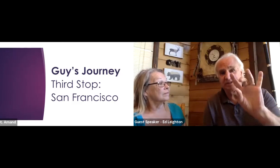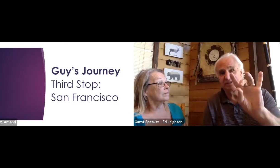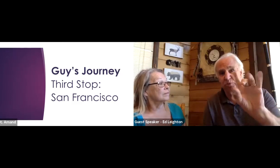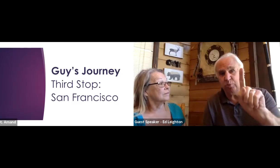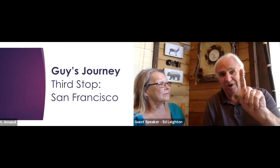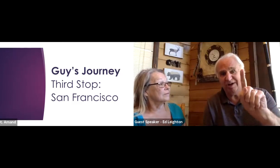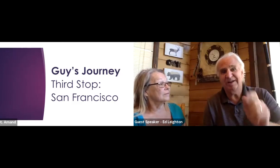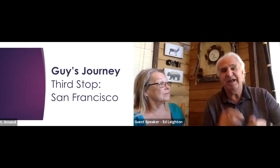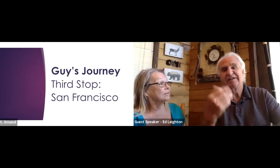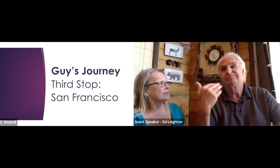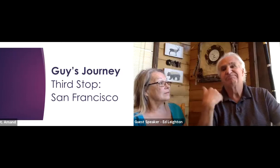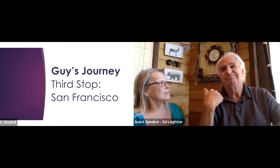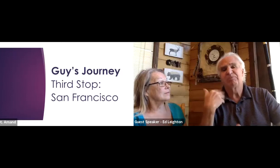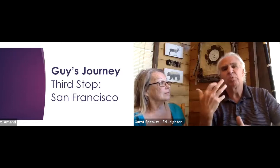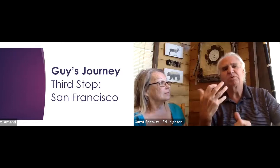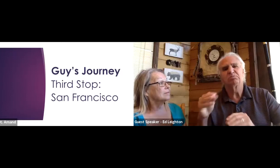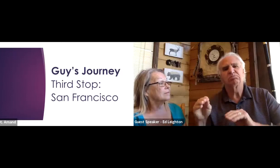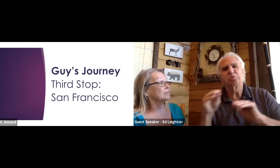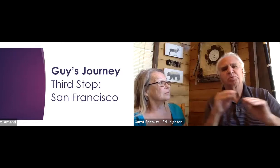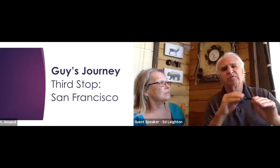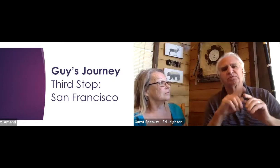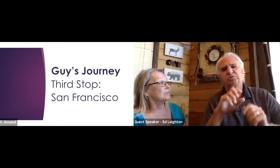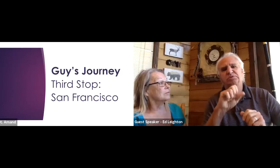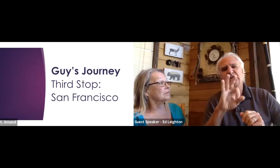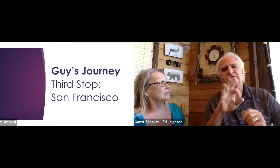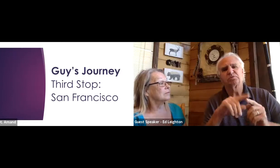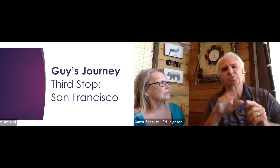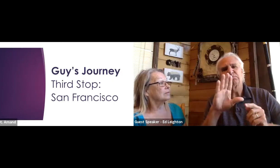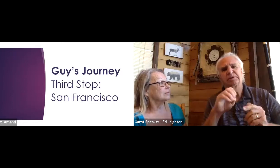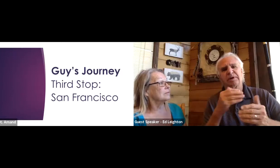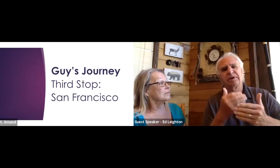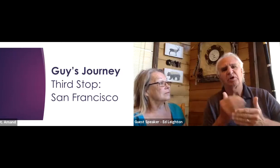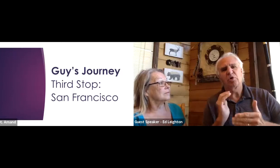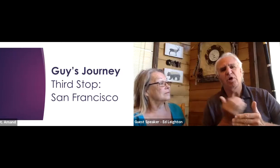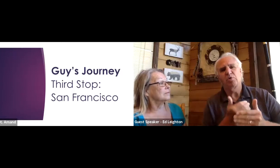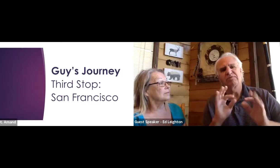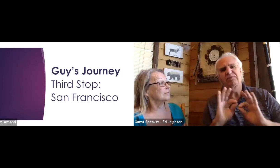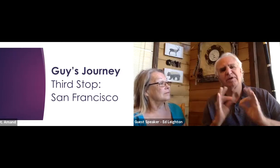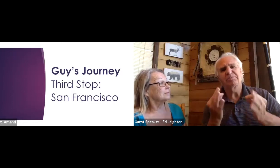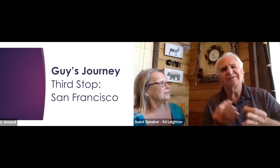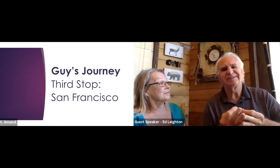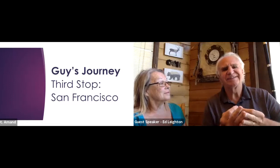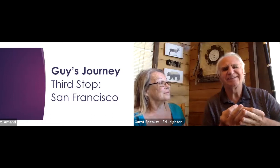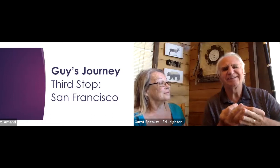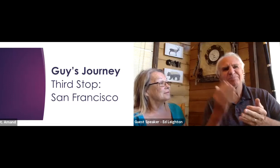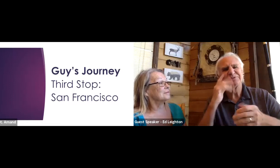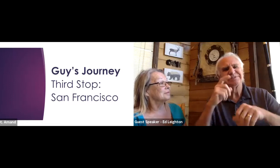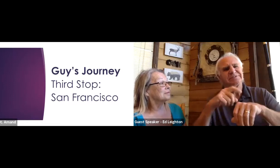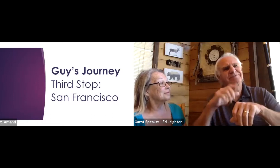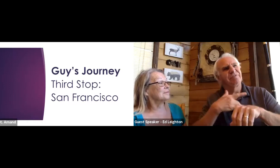that he had been HIV positive since 1981, and he had planned to move